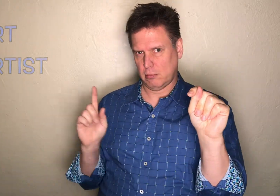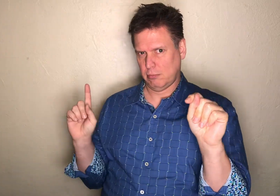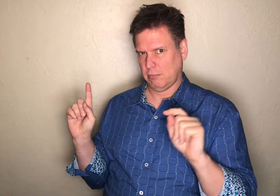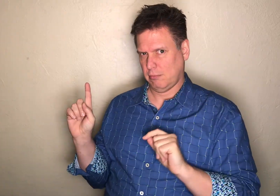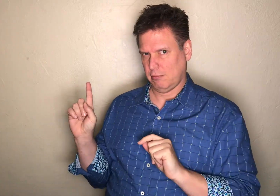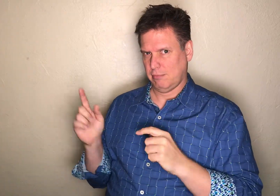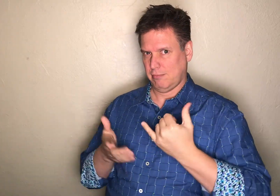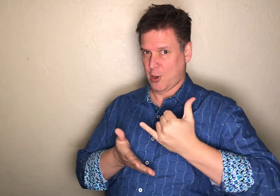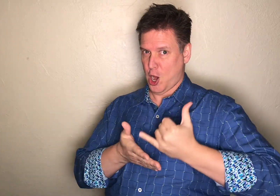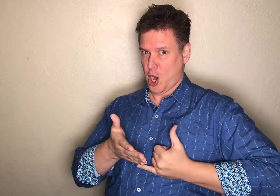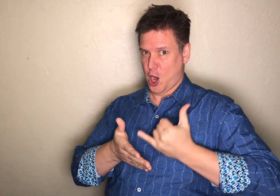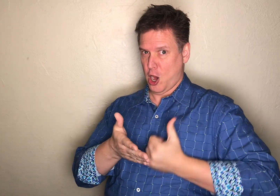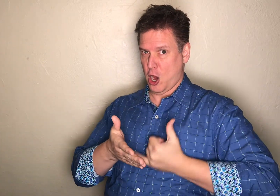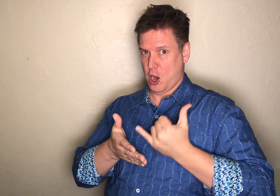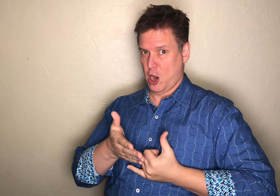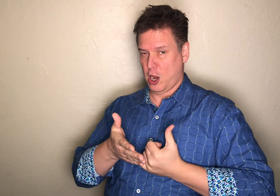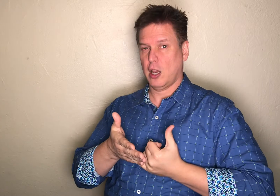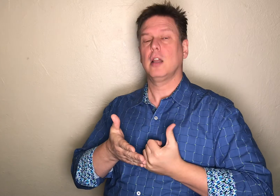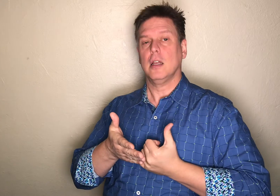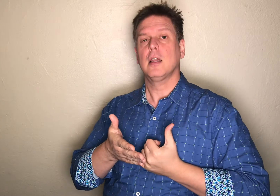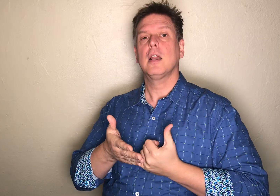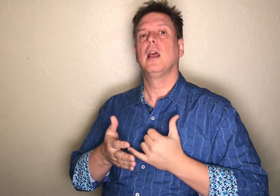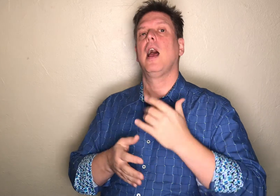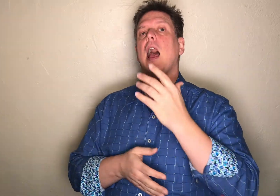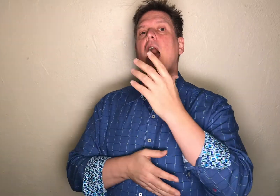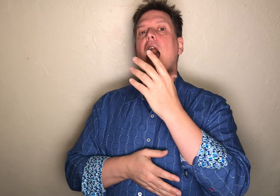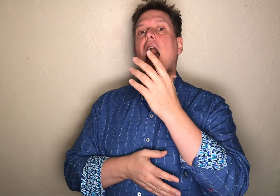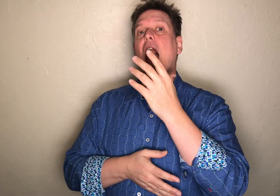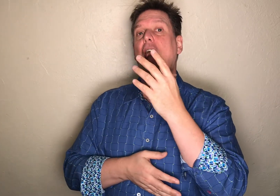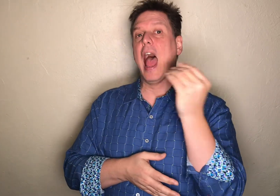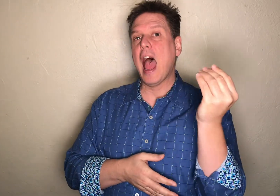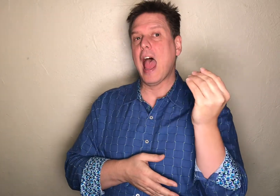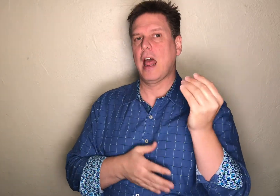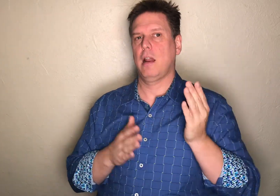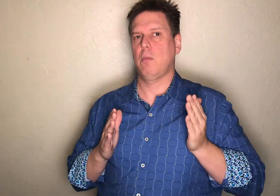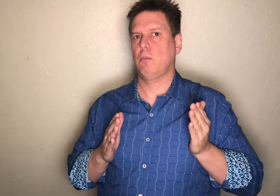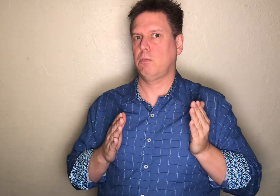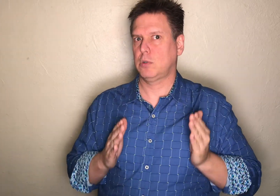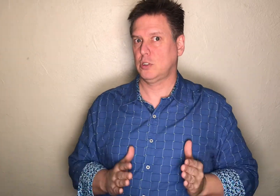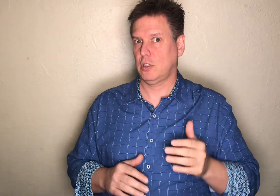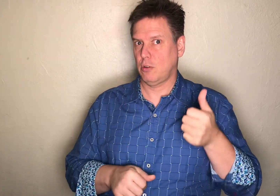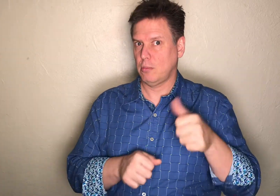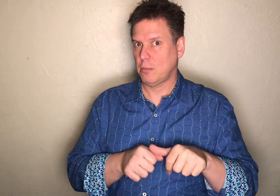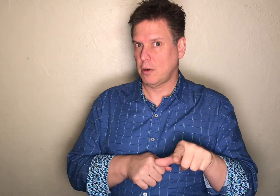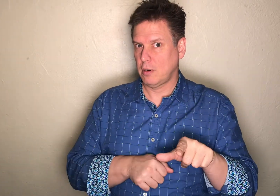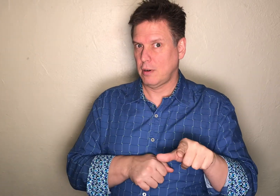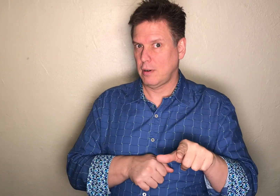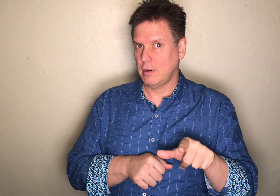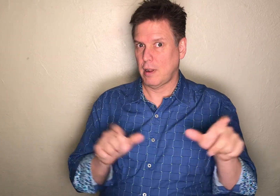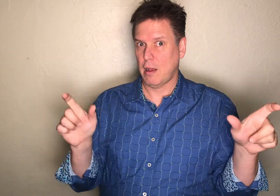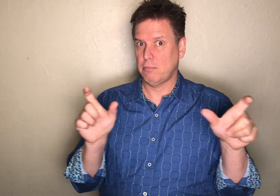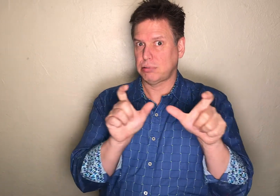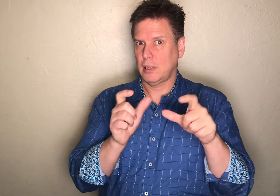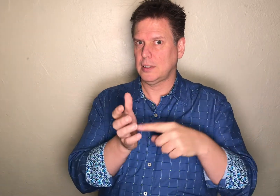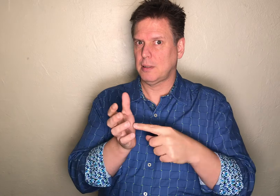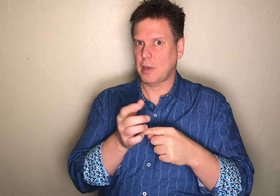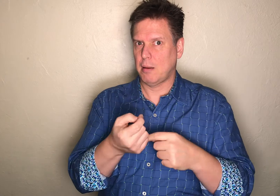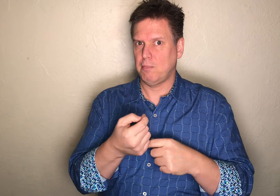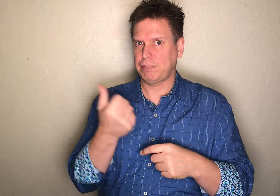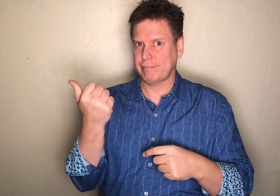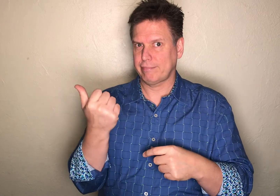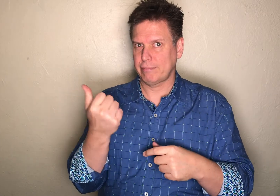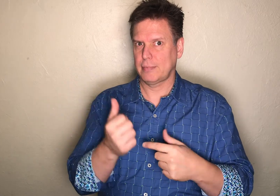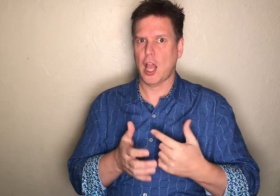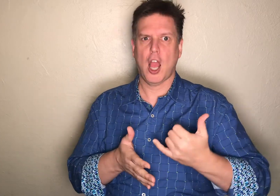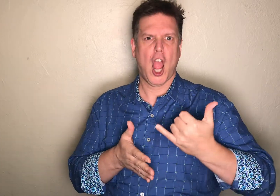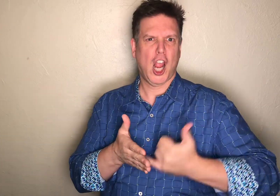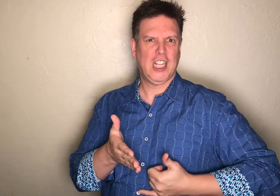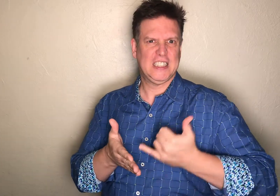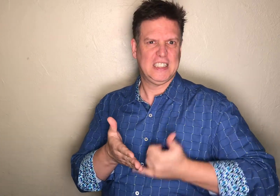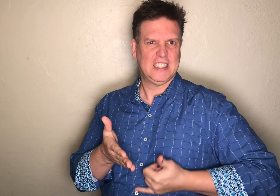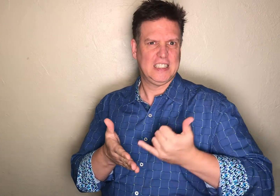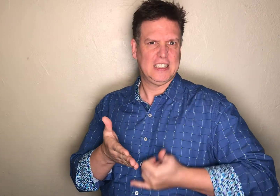art as well and remember that person thing sometimes we get rid of the person marker.